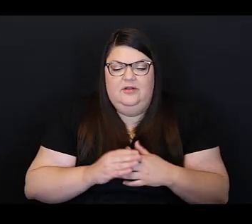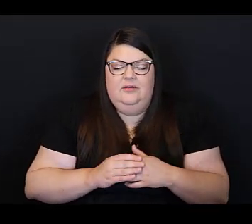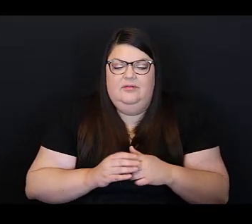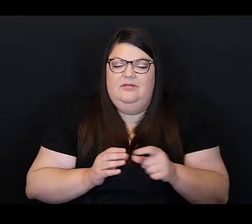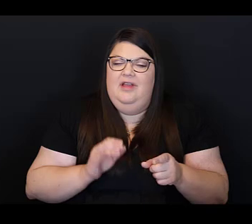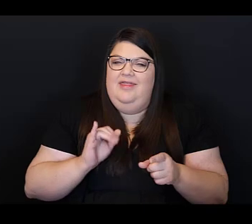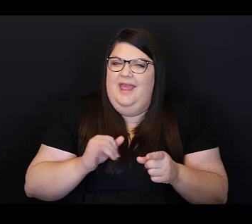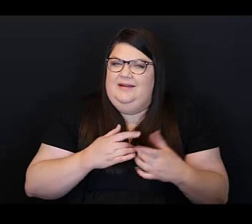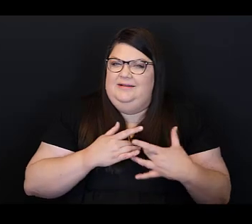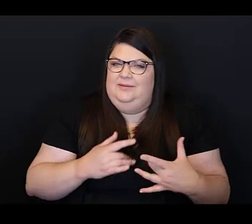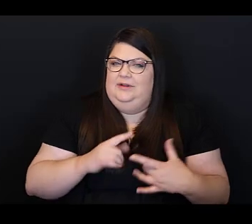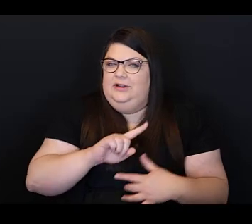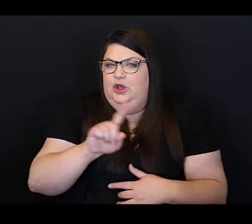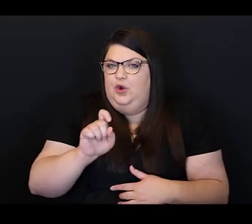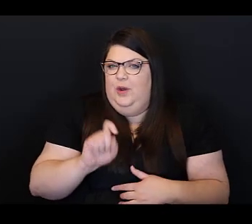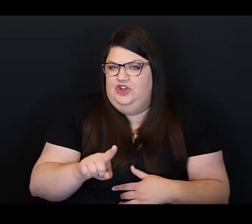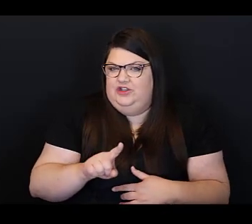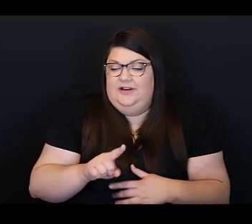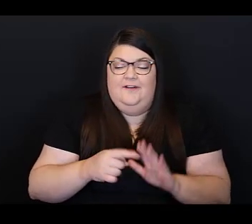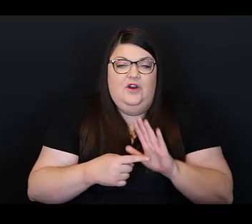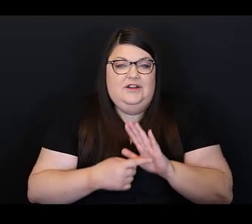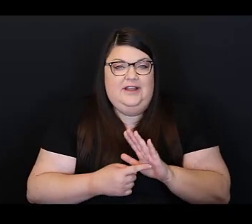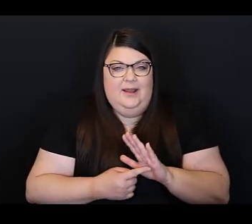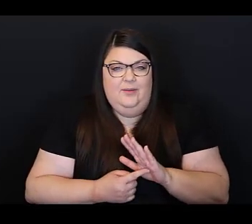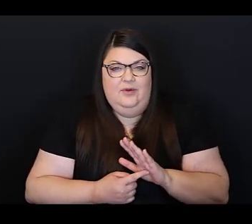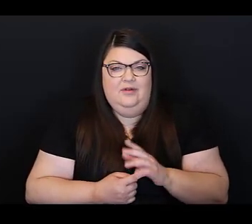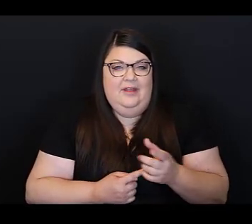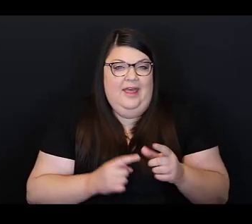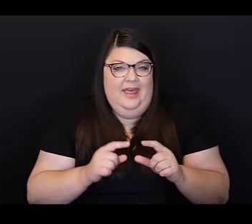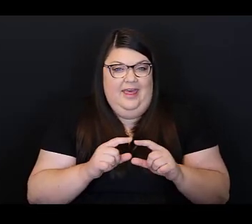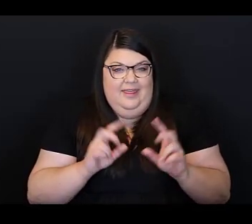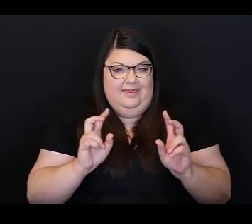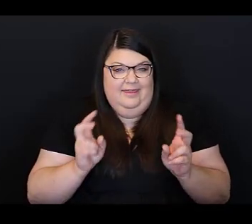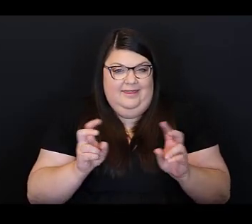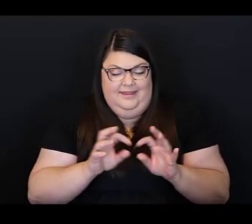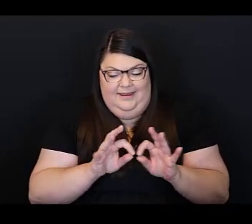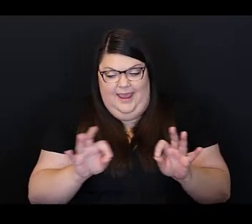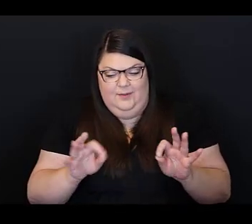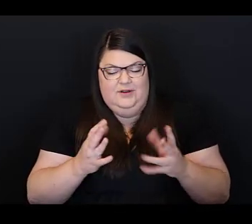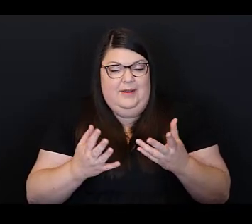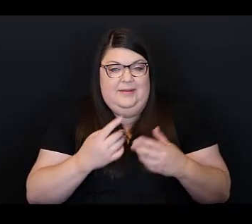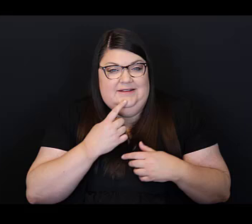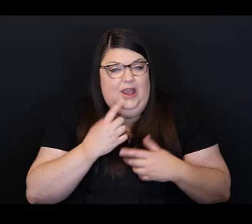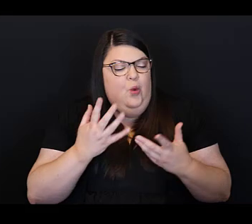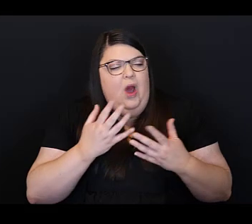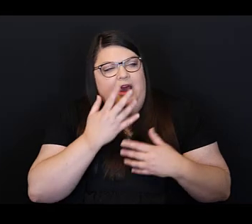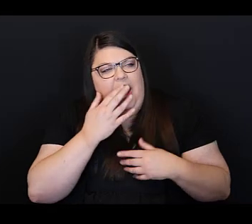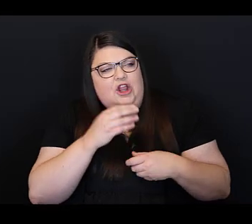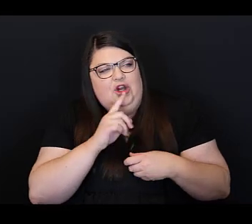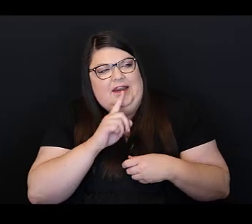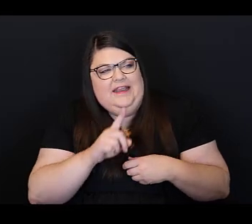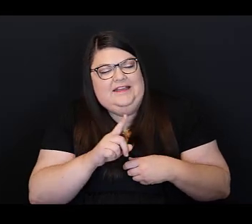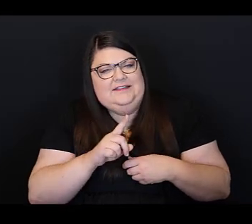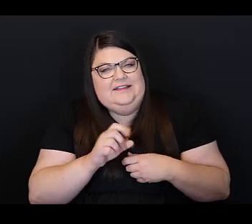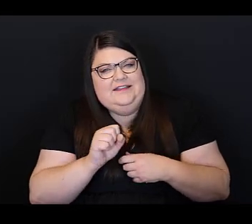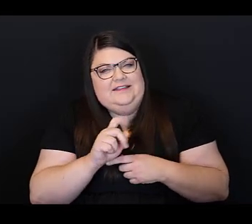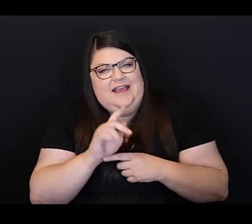submission form is a question. For example, the caption may ask what color is the sky? The correct